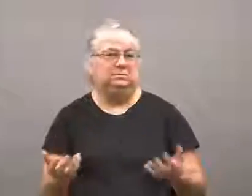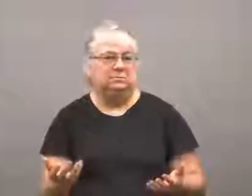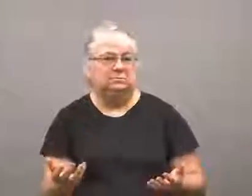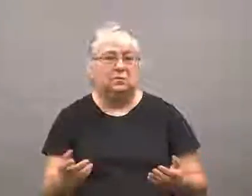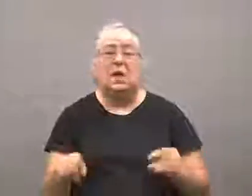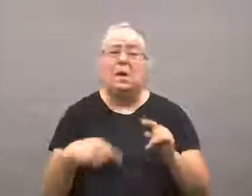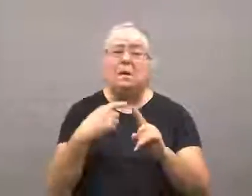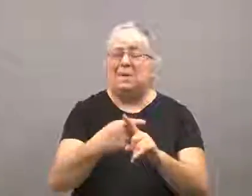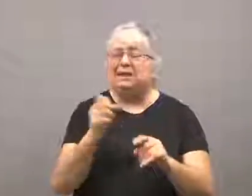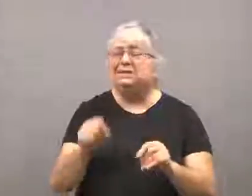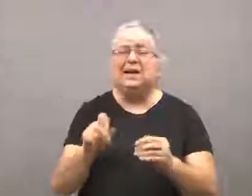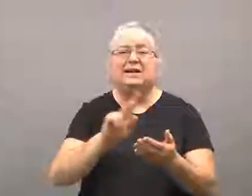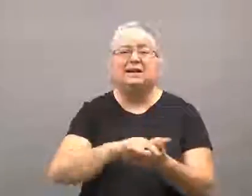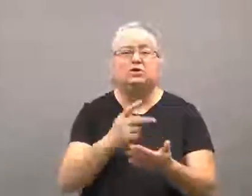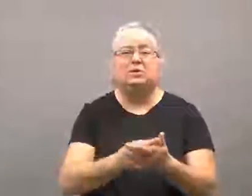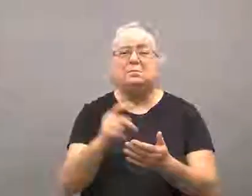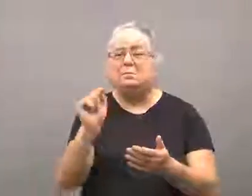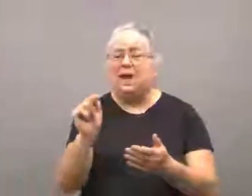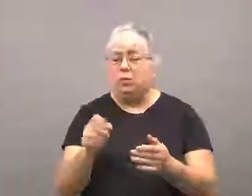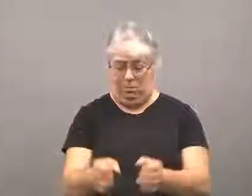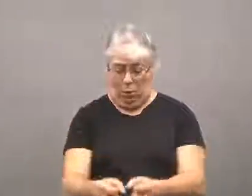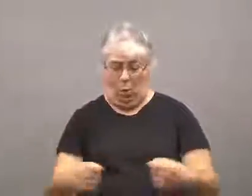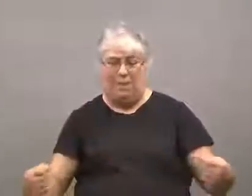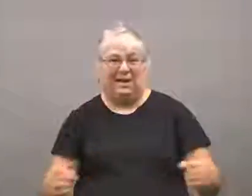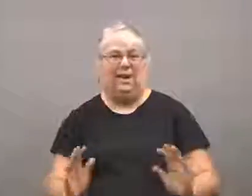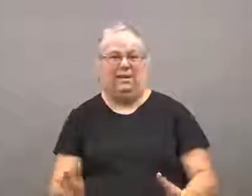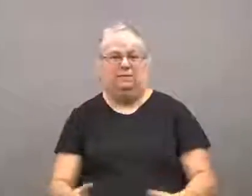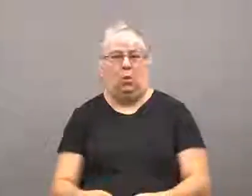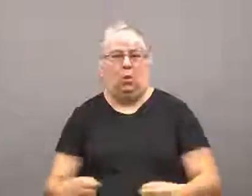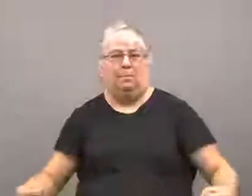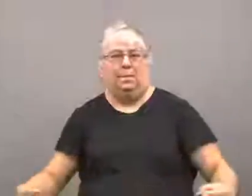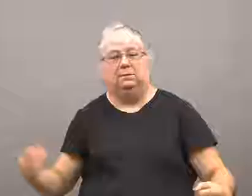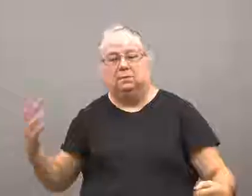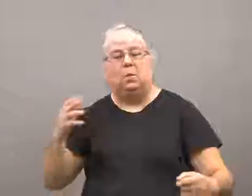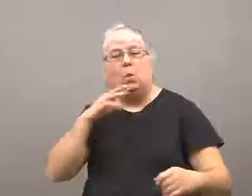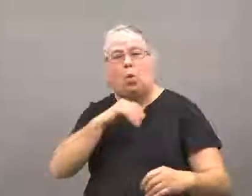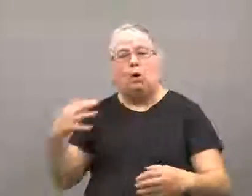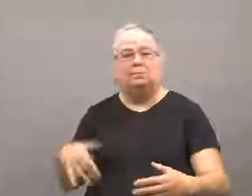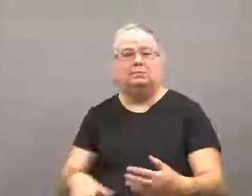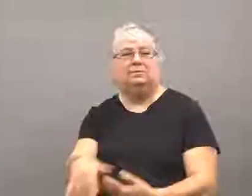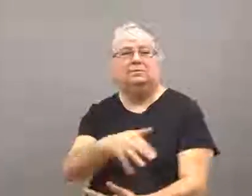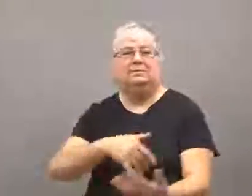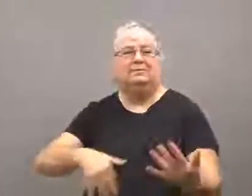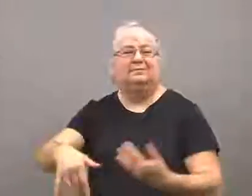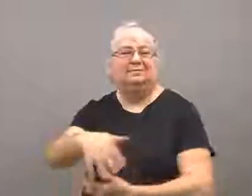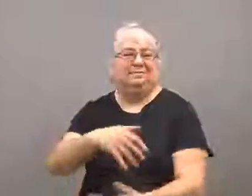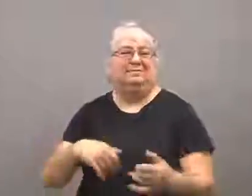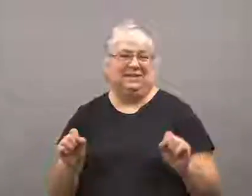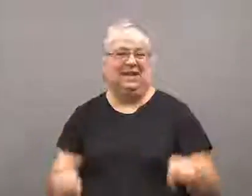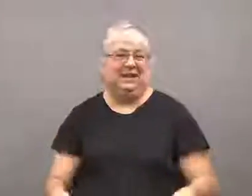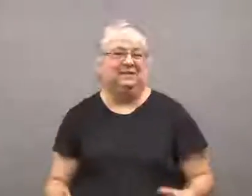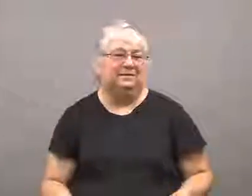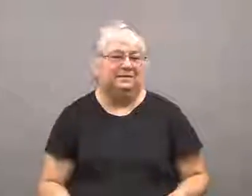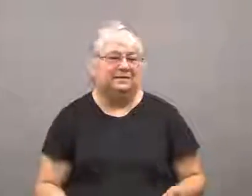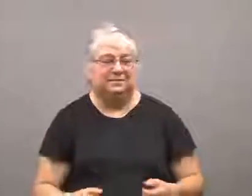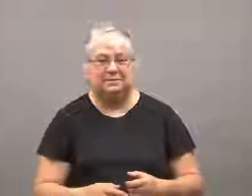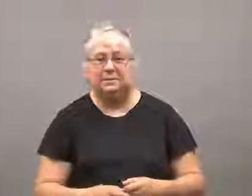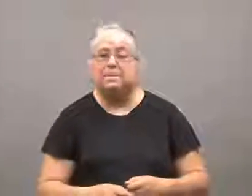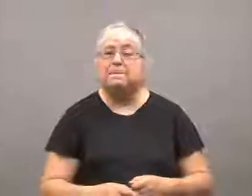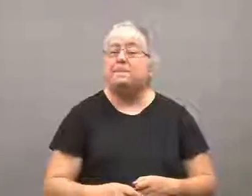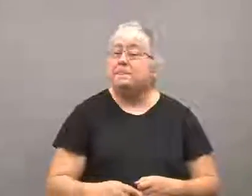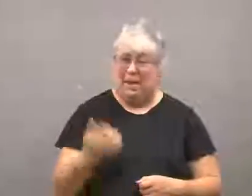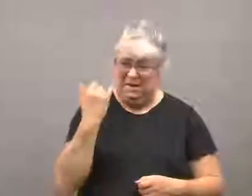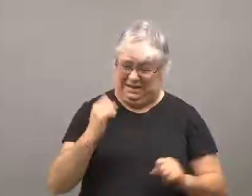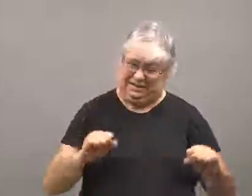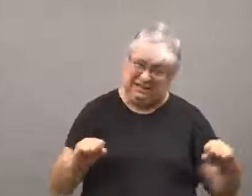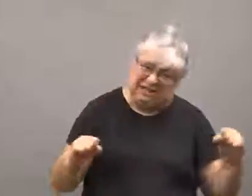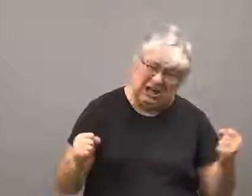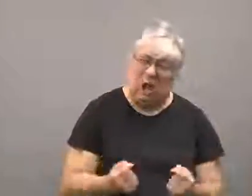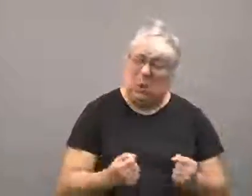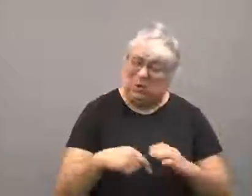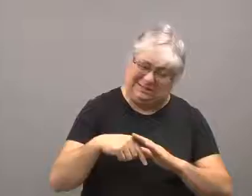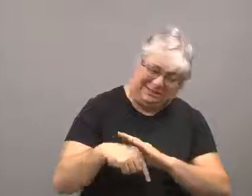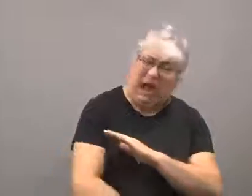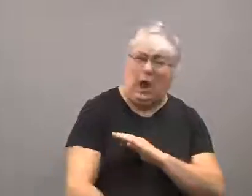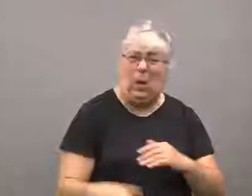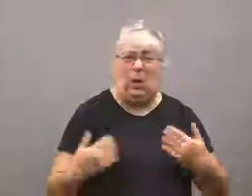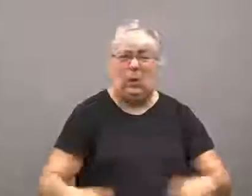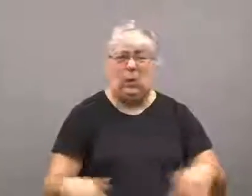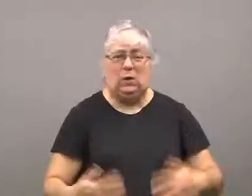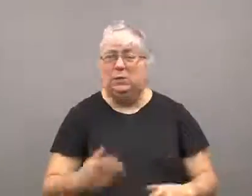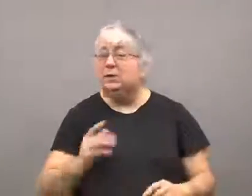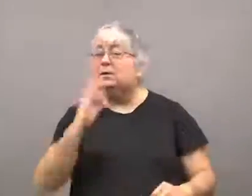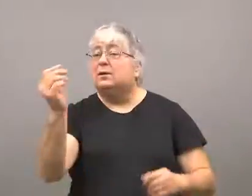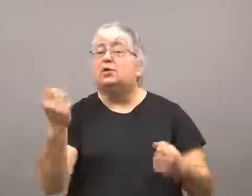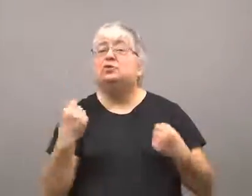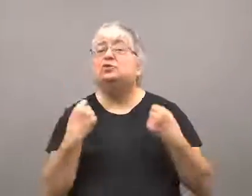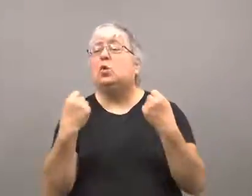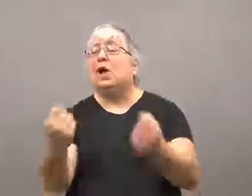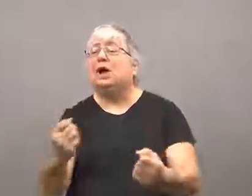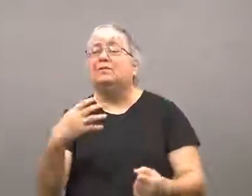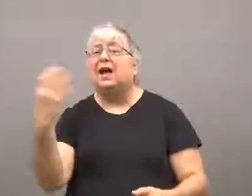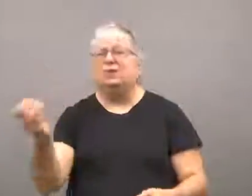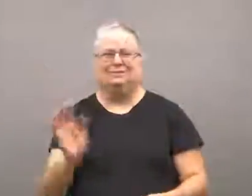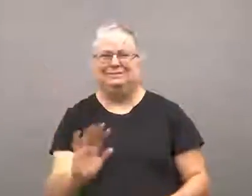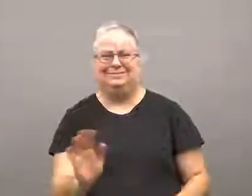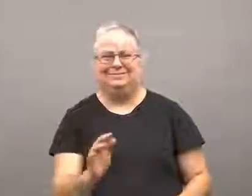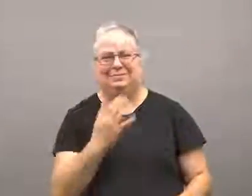Open up kitchen and bathroom cabinets to allow warm air to circulate.